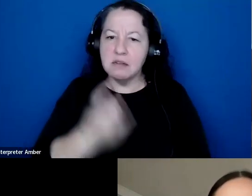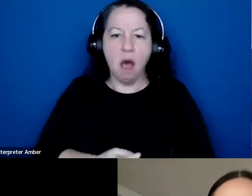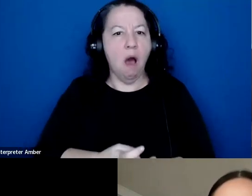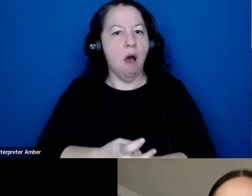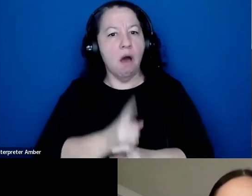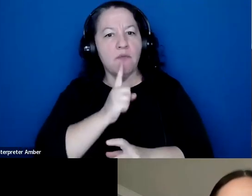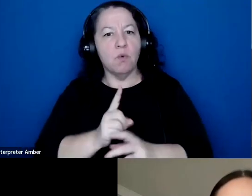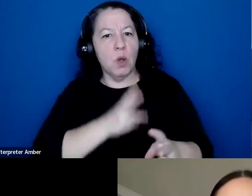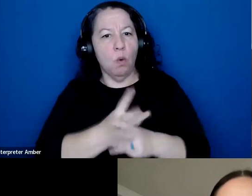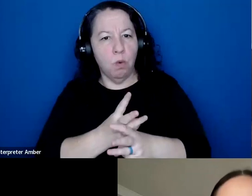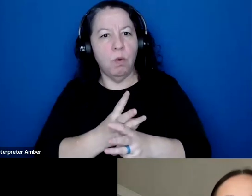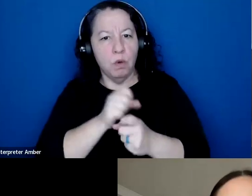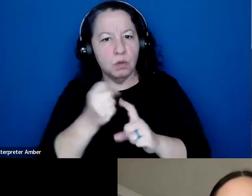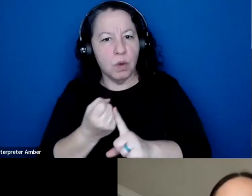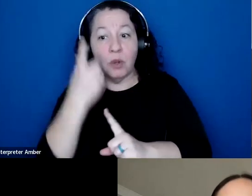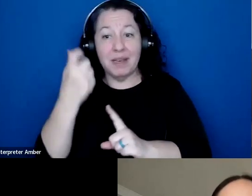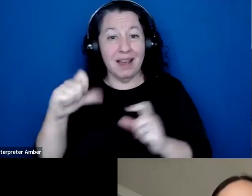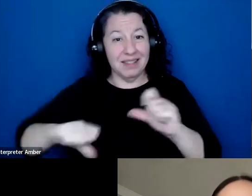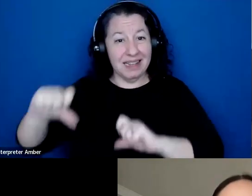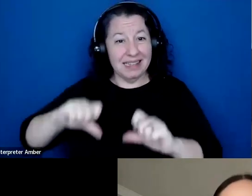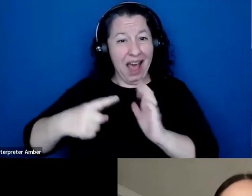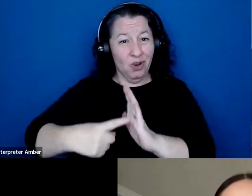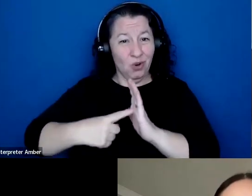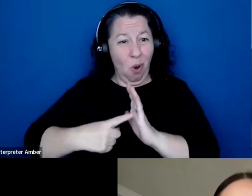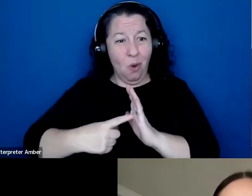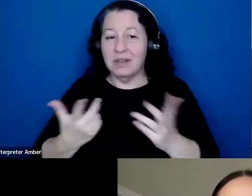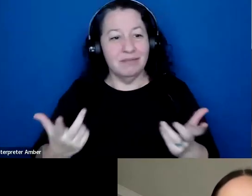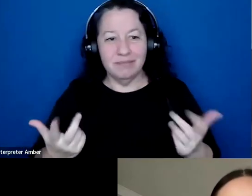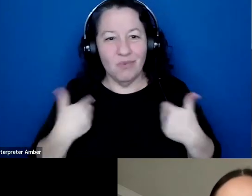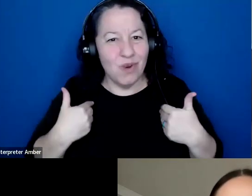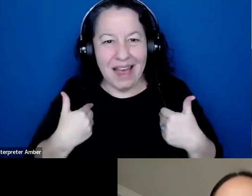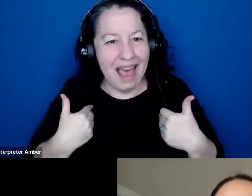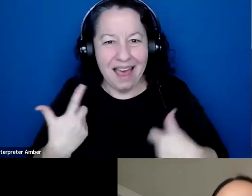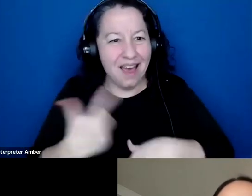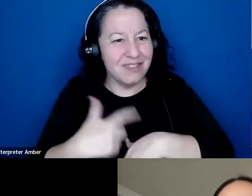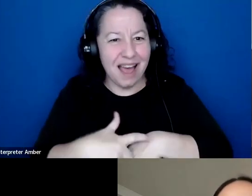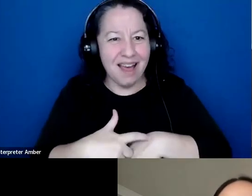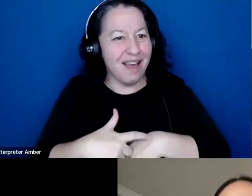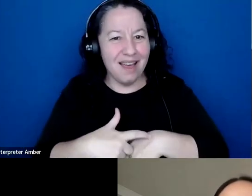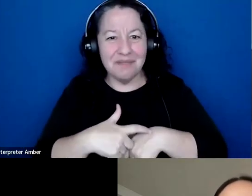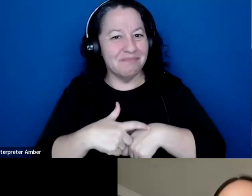because, you know, as the science points to, you know, we don't have time to sit here and